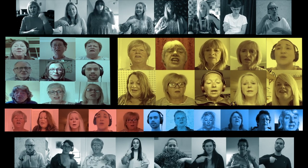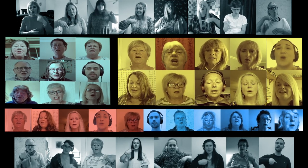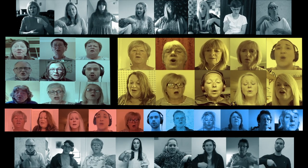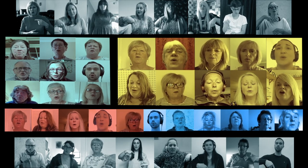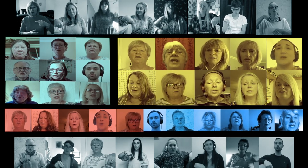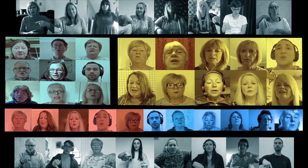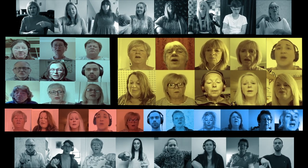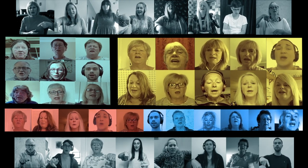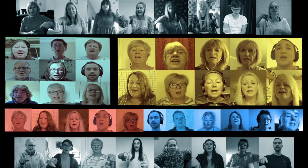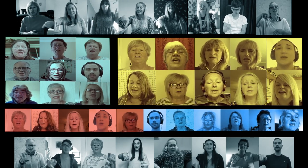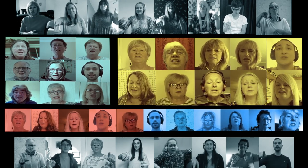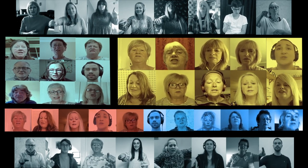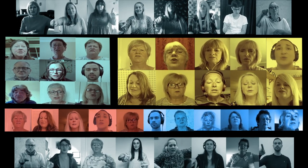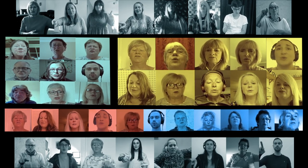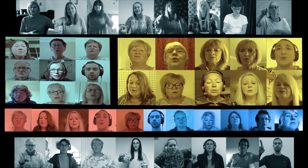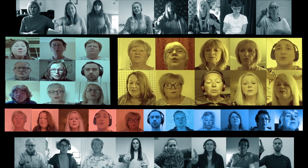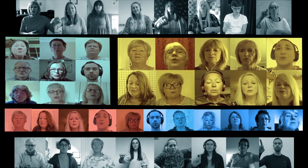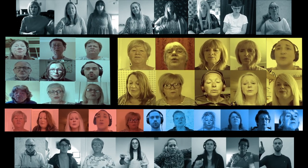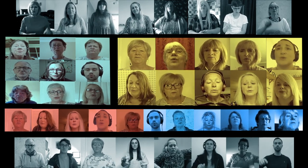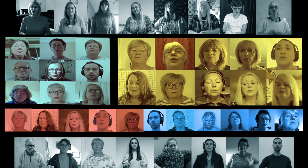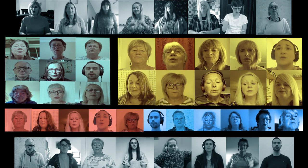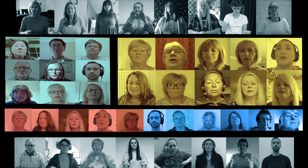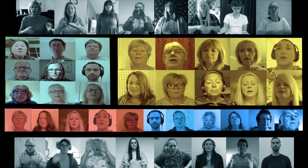The only way is through